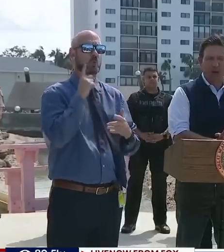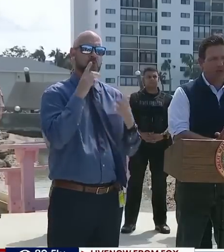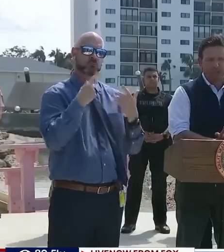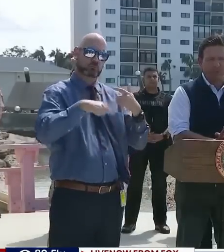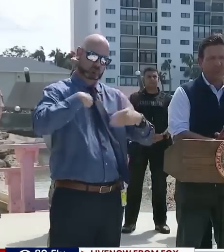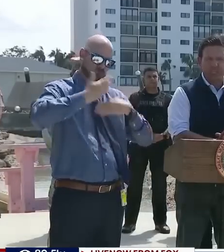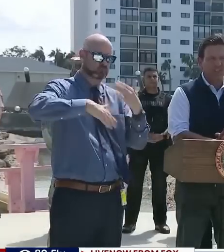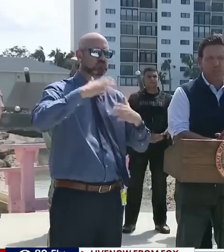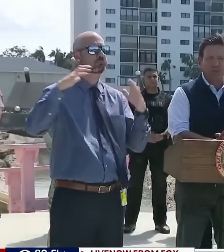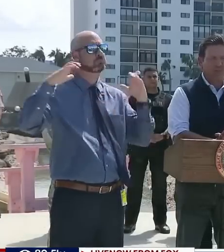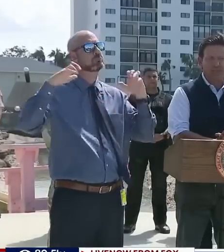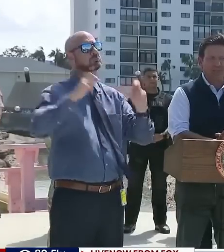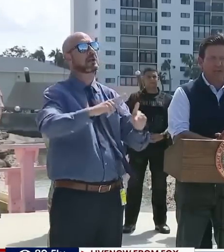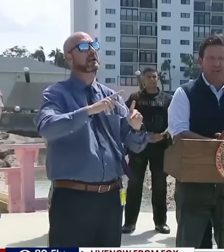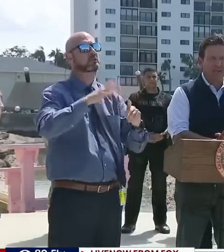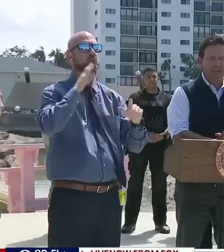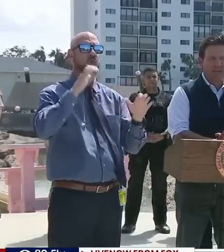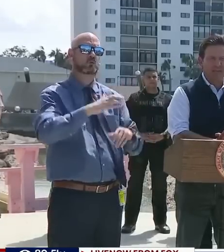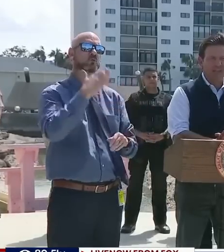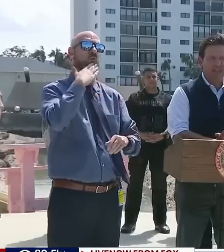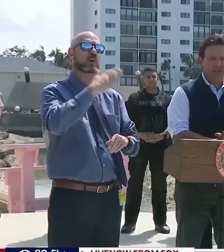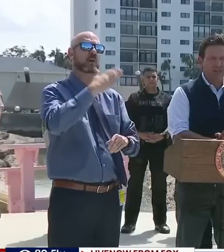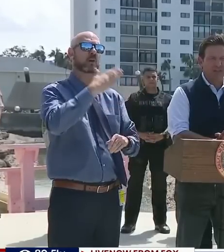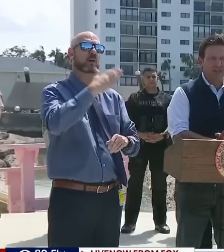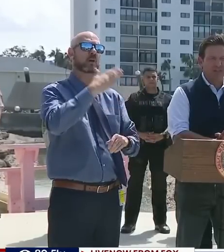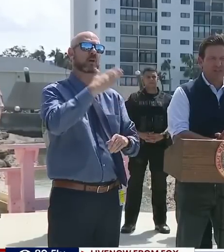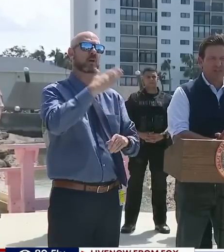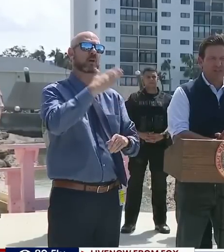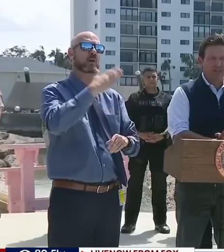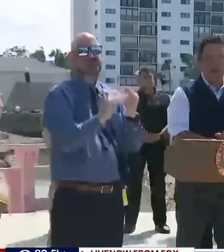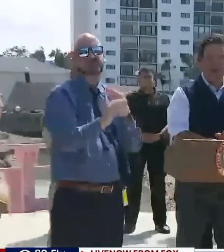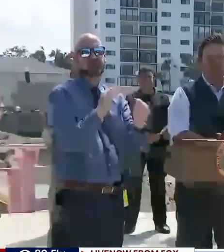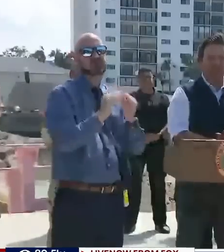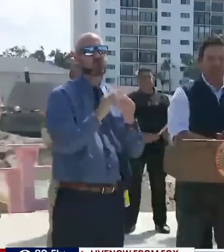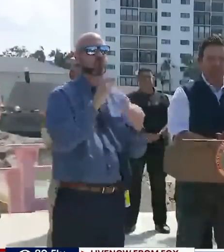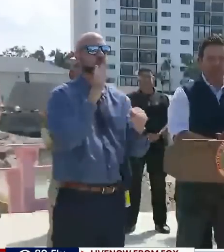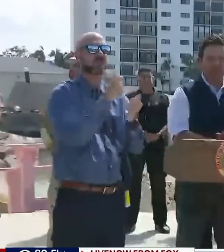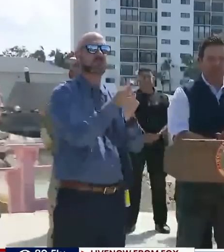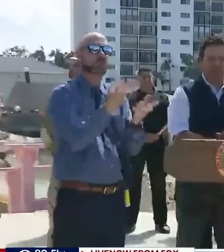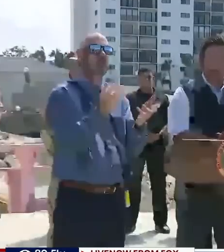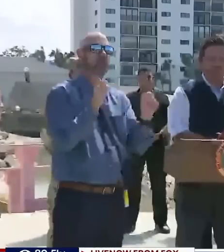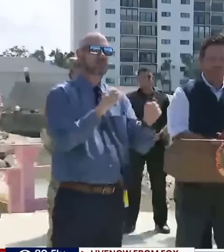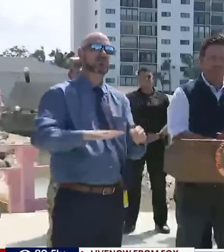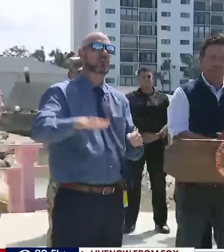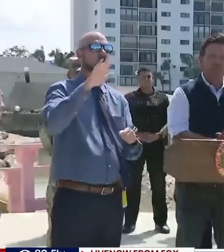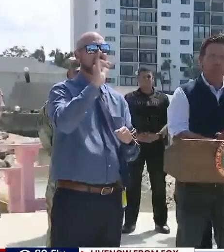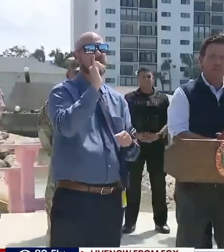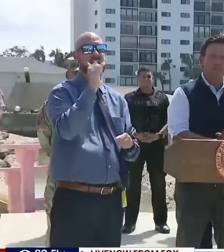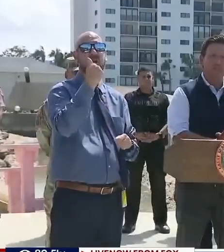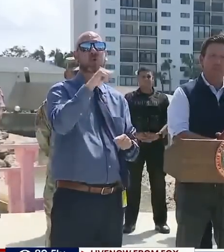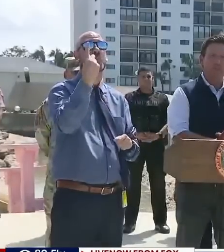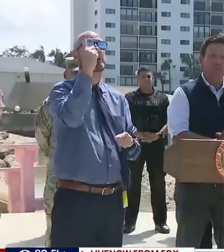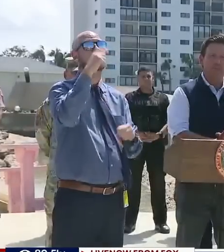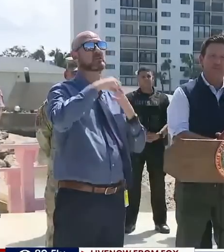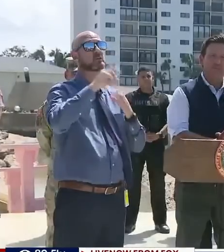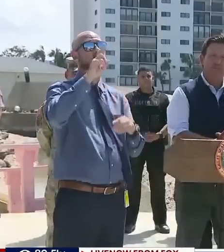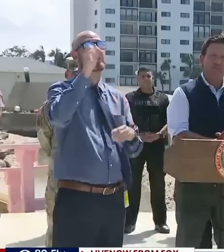but I also understand this is a great place to be Uh, we're going to get back up and and this this place is going to do Well, it just is because it's uh uh